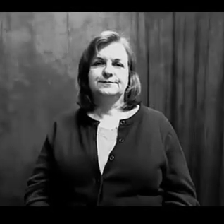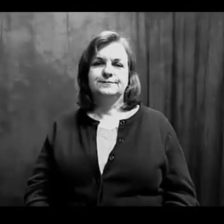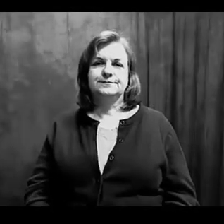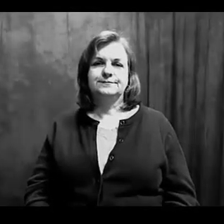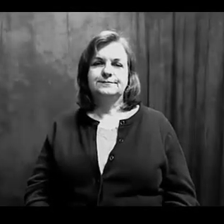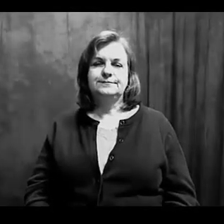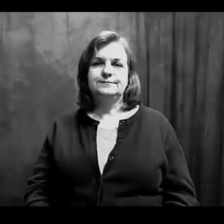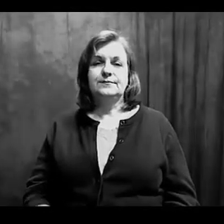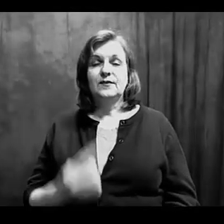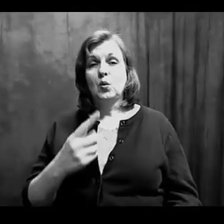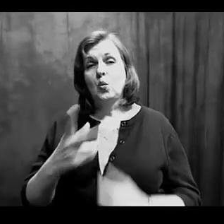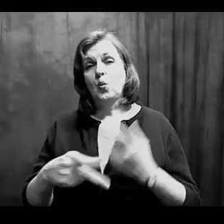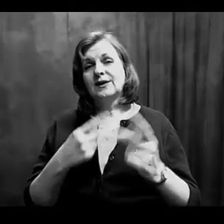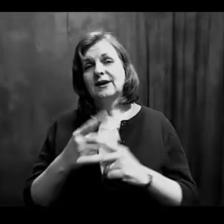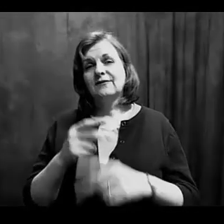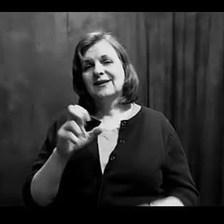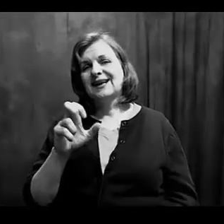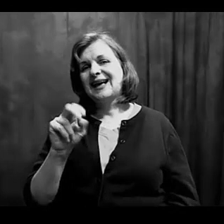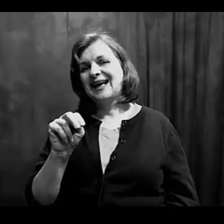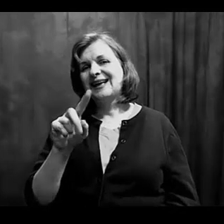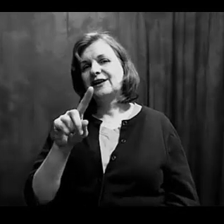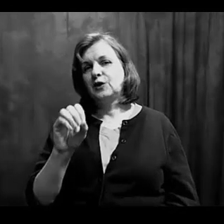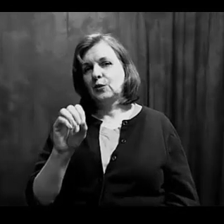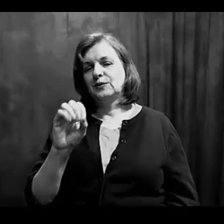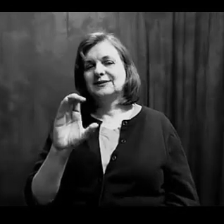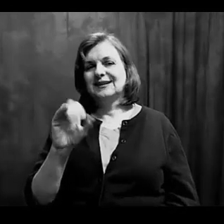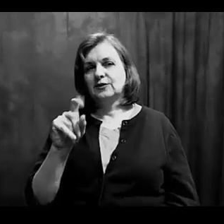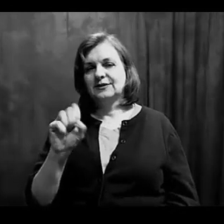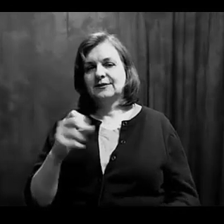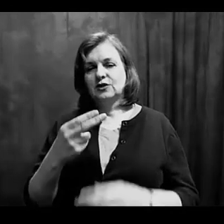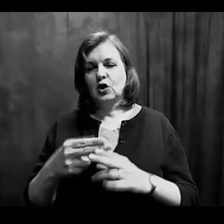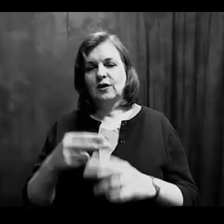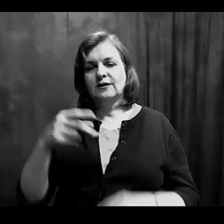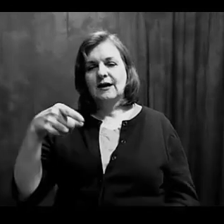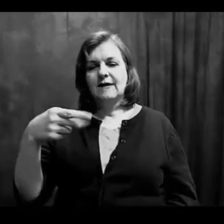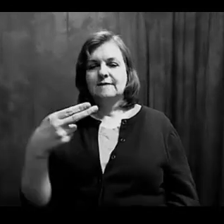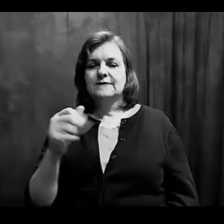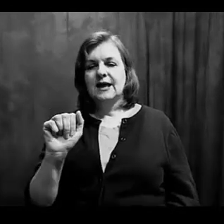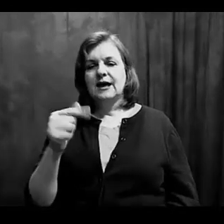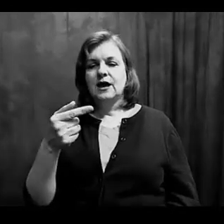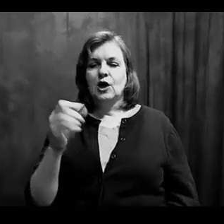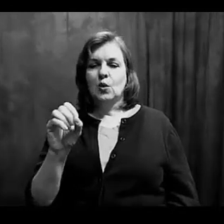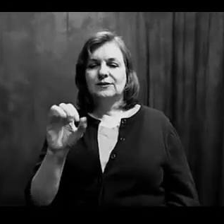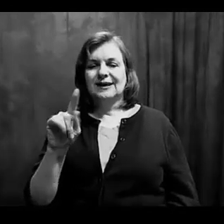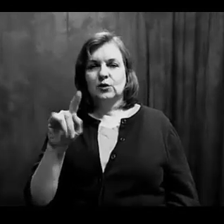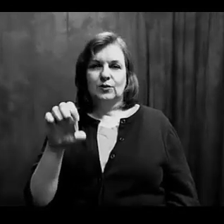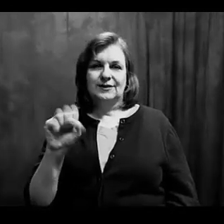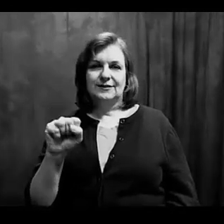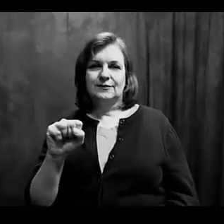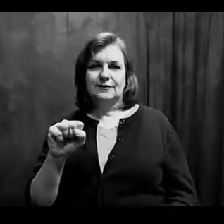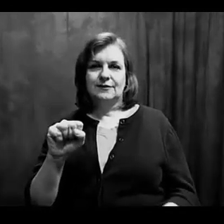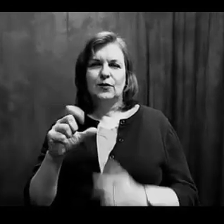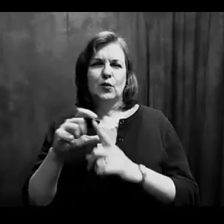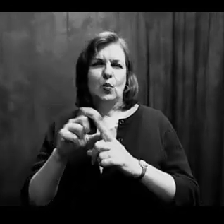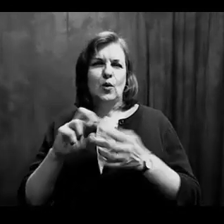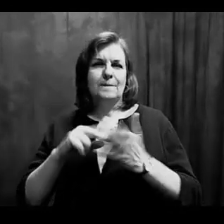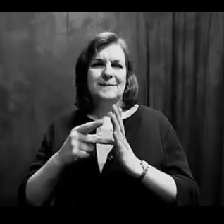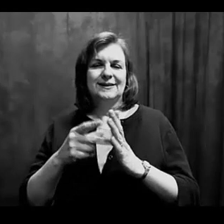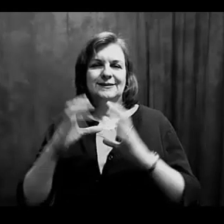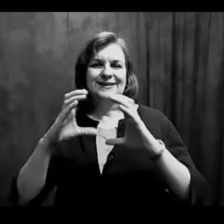so one type of endocytosis is phagocytosis -- this is essentially cell eating